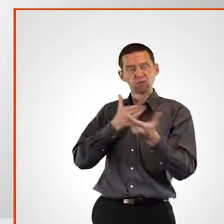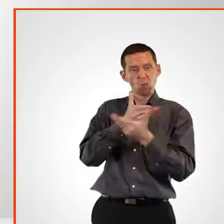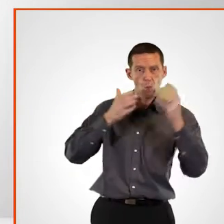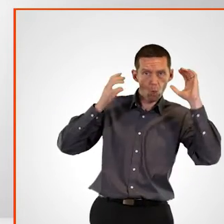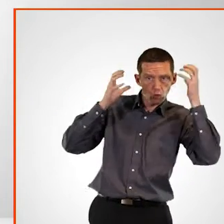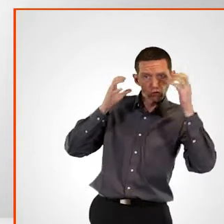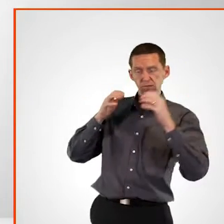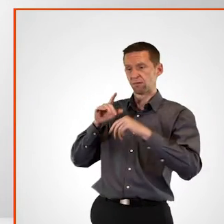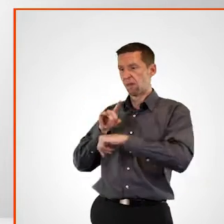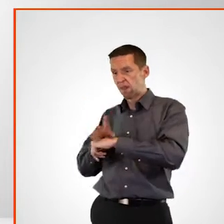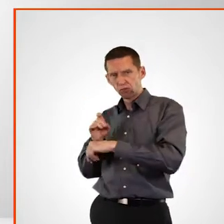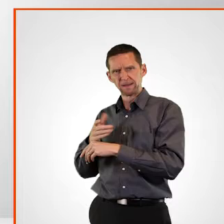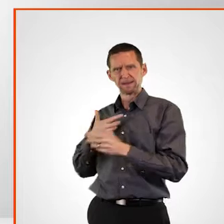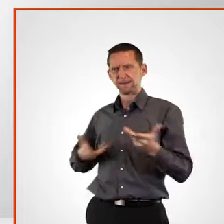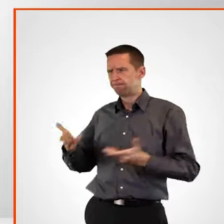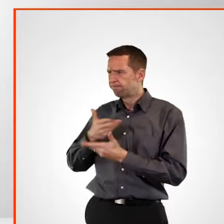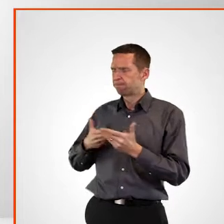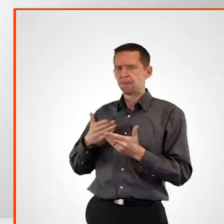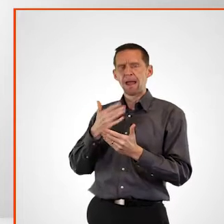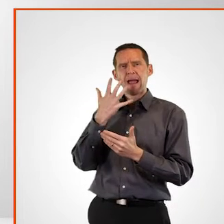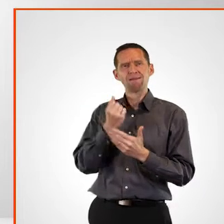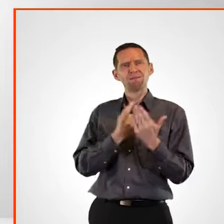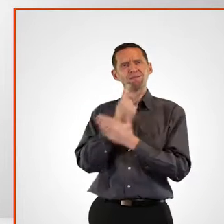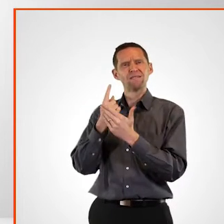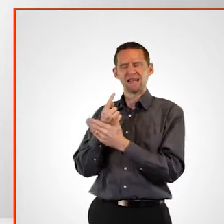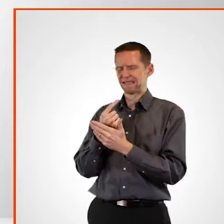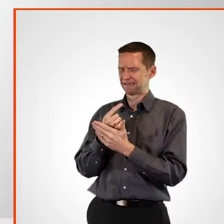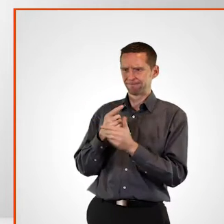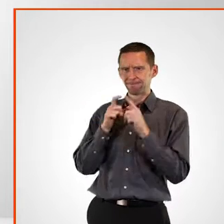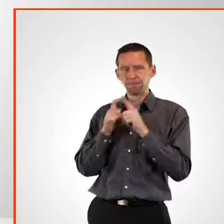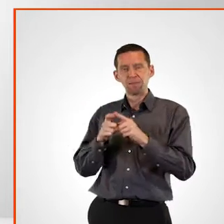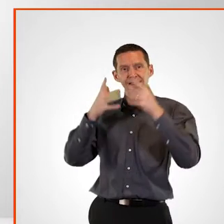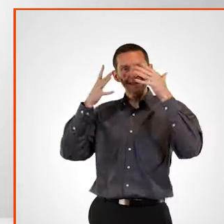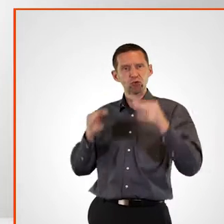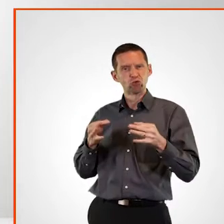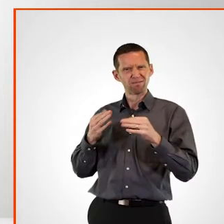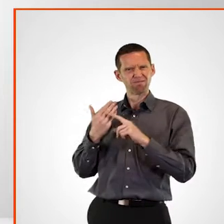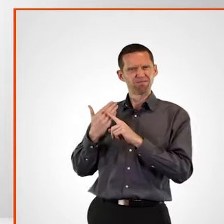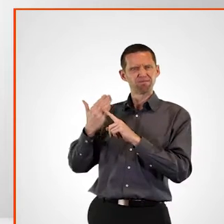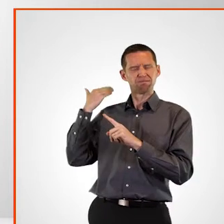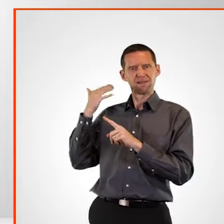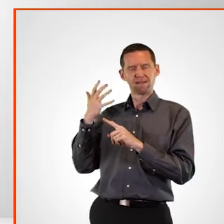we were having to make some sort of fairly tricky decisions some time back,